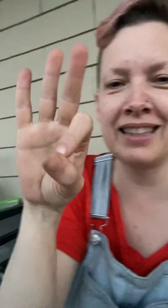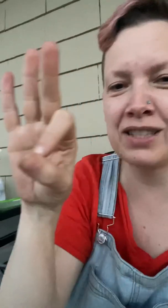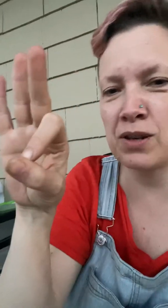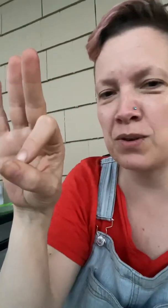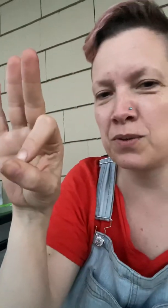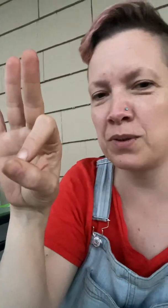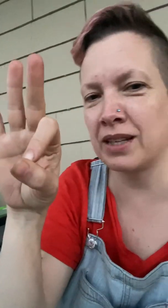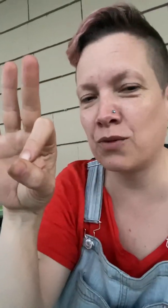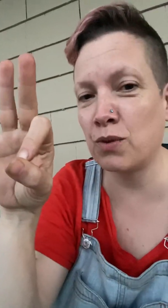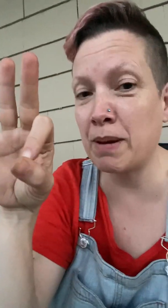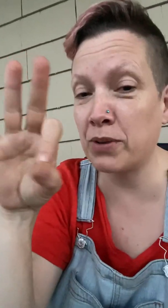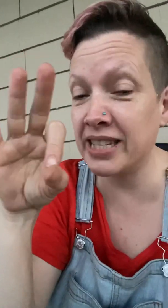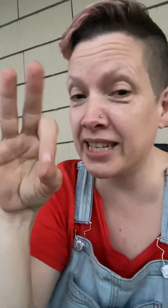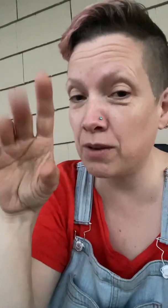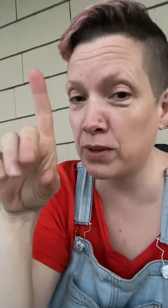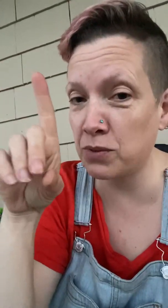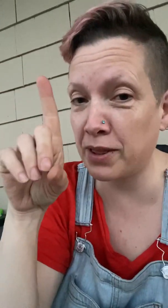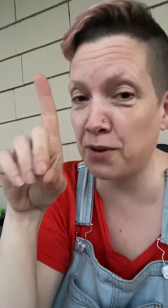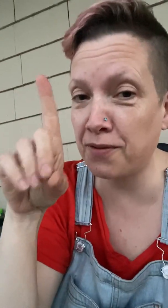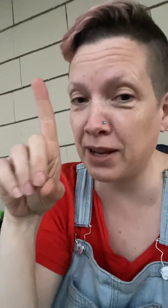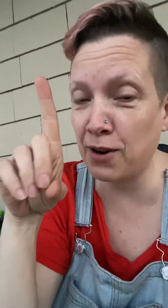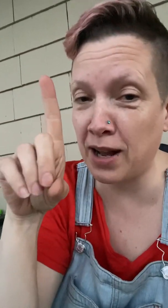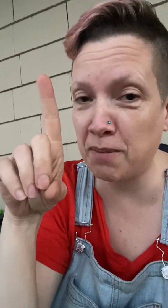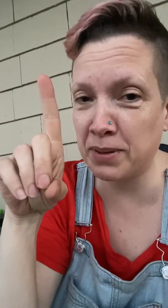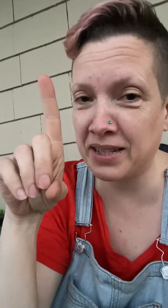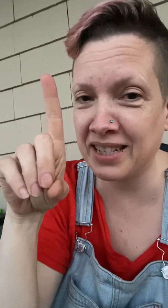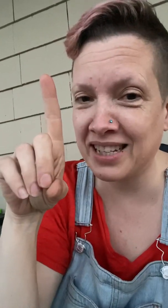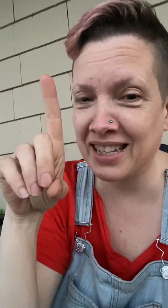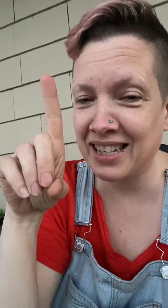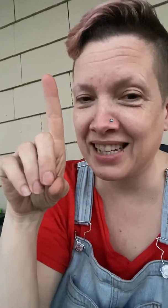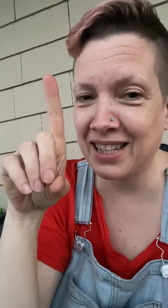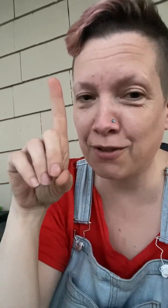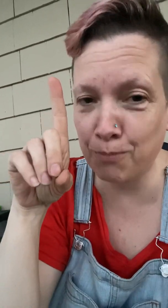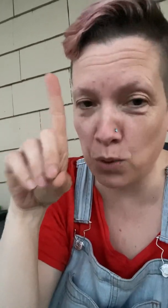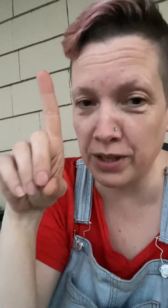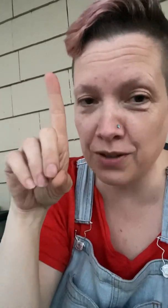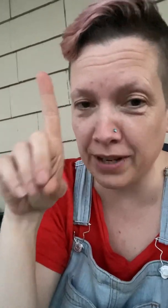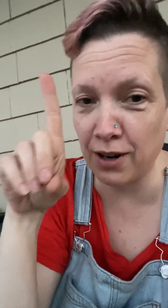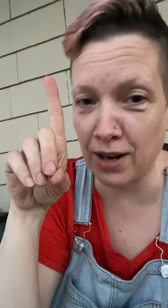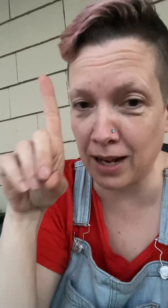So remember D was with your finger up... your pointer finger up.